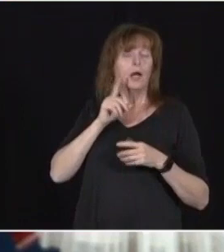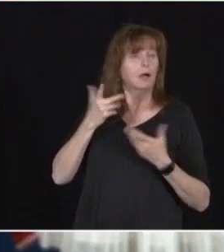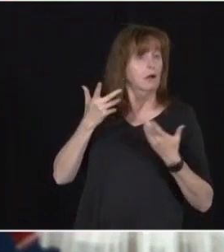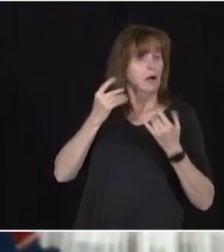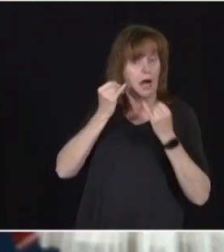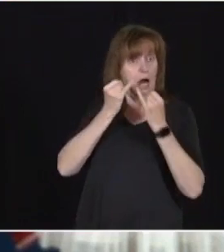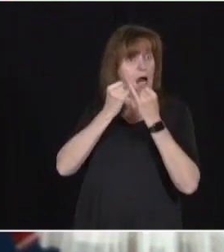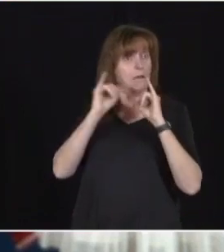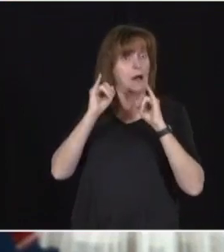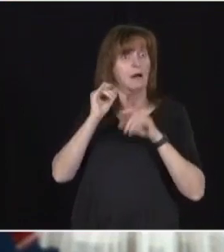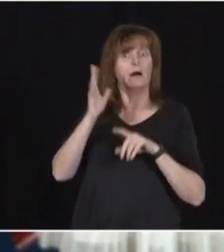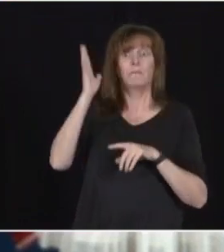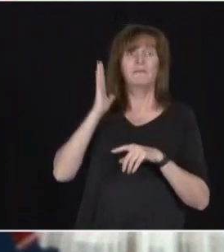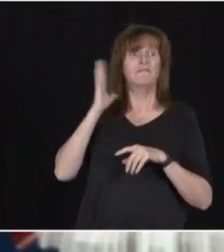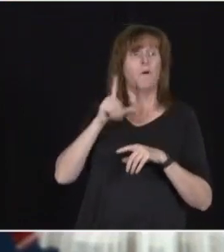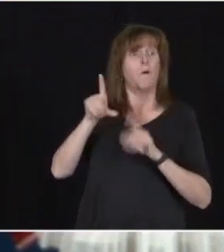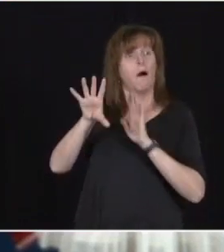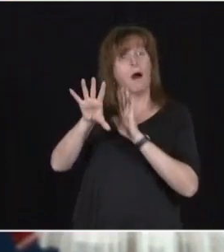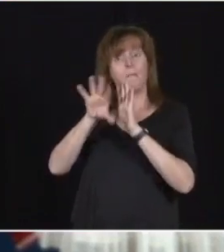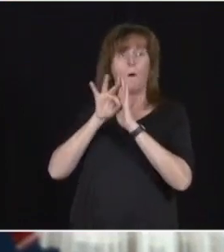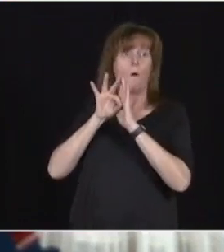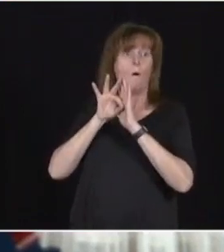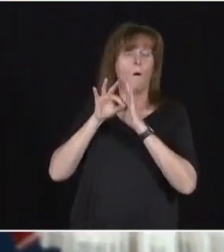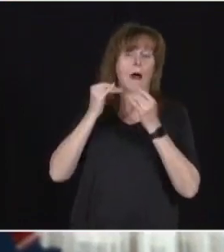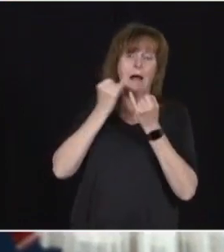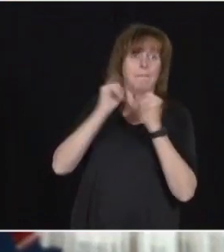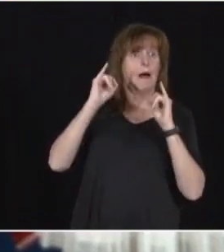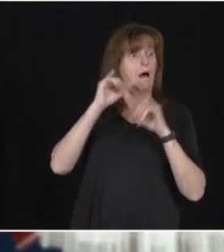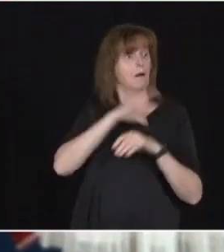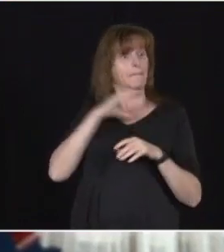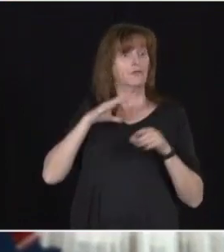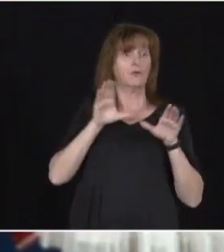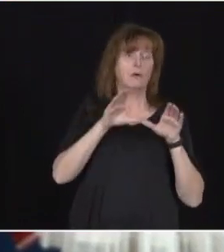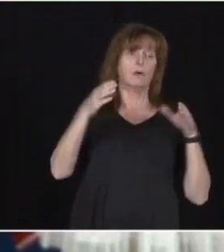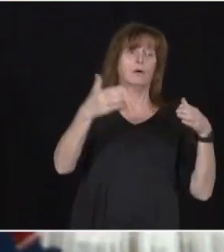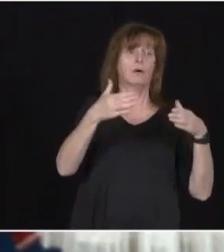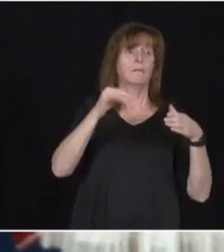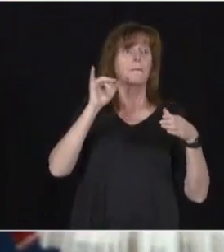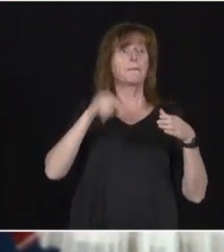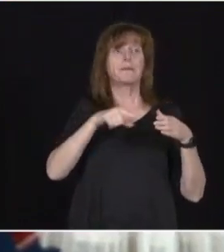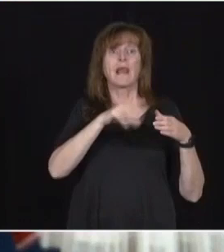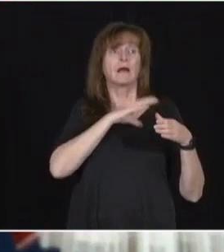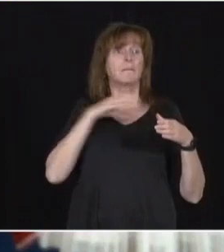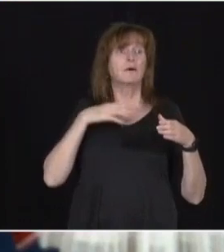commission was the one into Ontario's finances